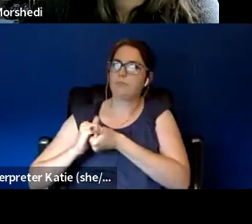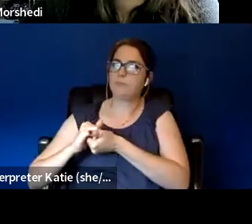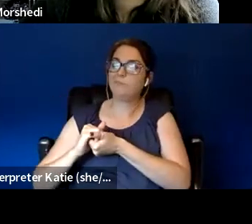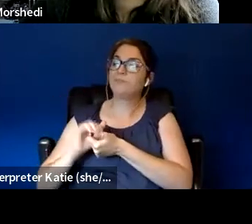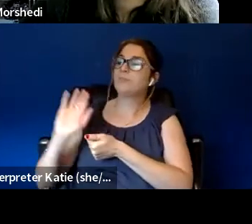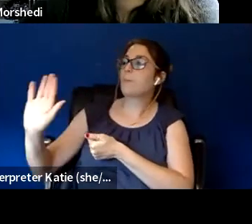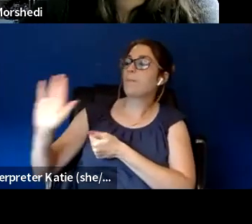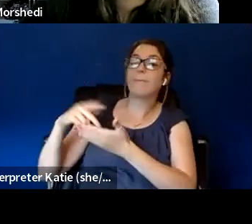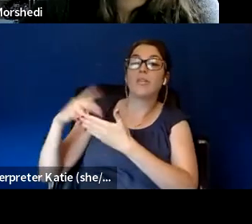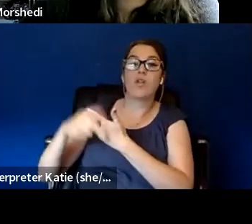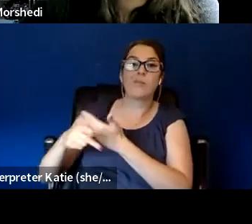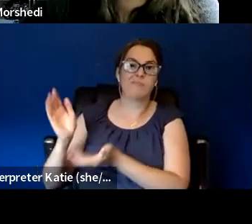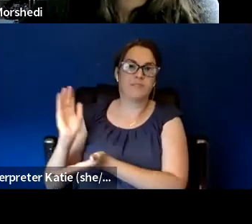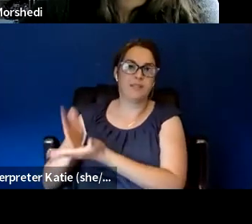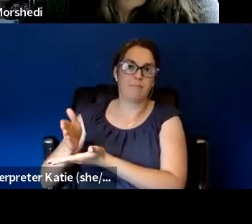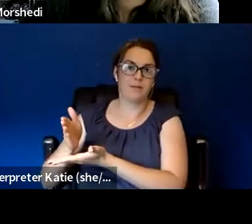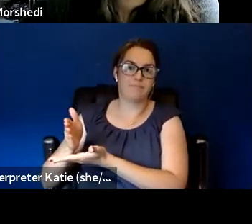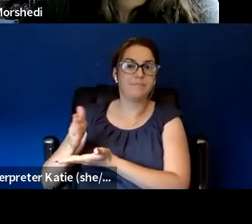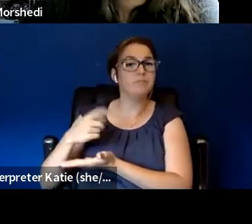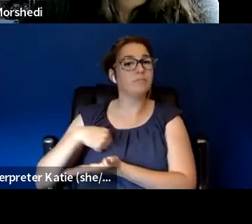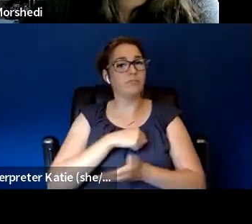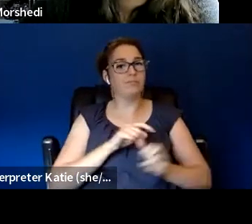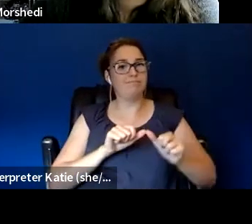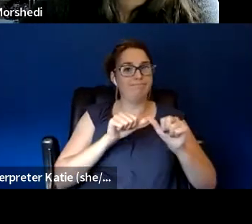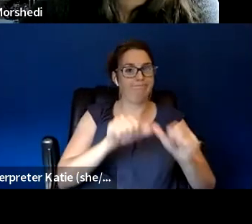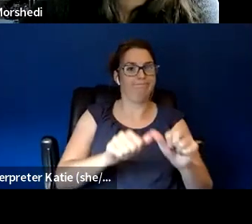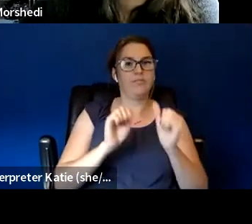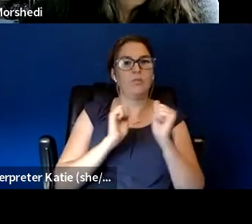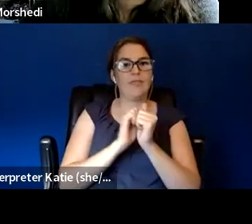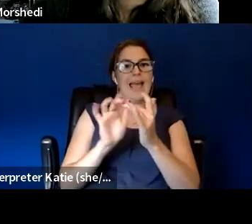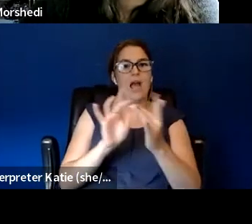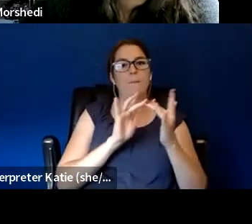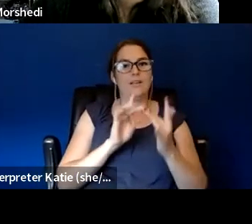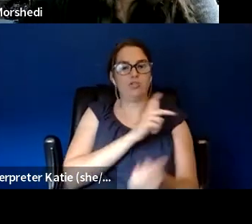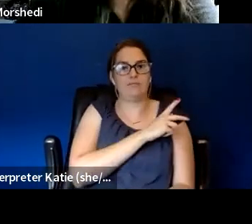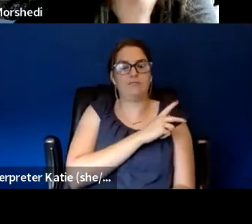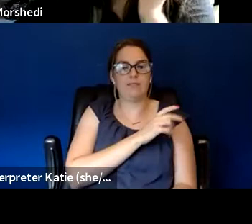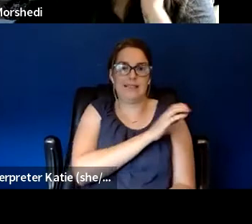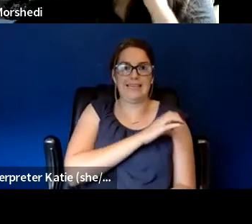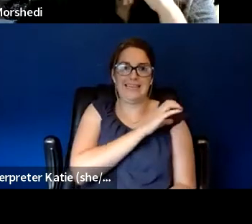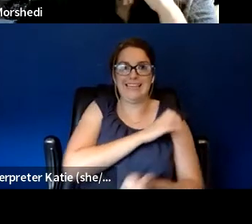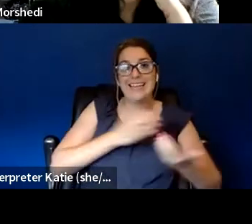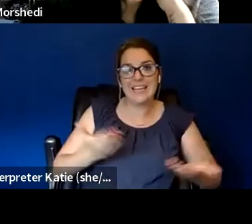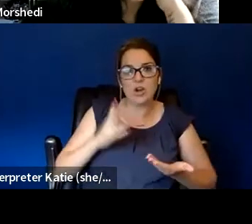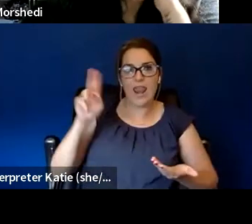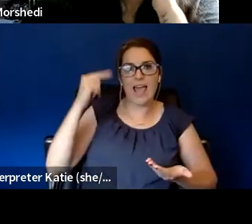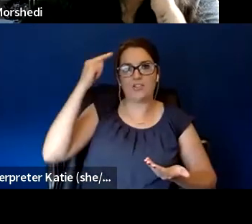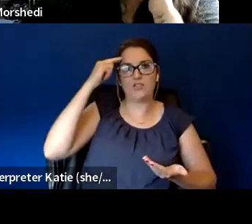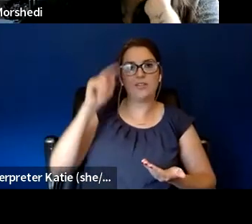we continued with a outpatient clinic in Nashville. So it's been a really great model and I'm excited